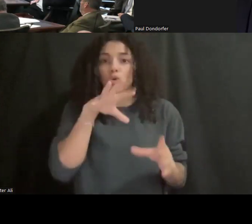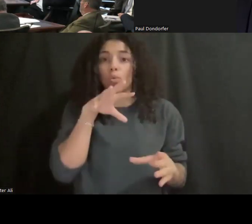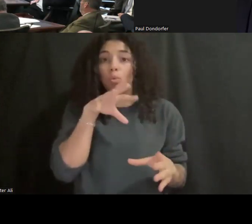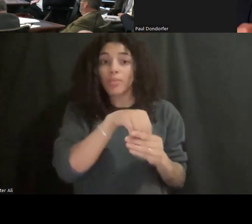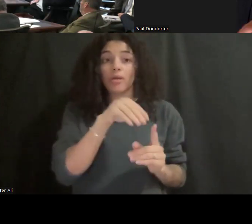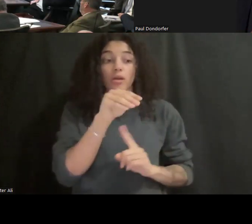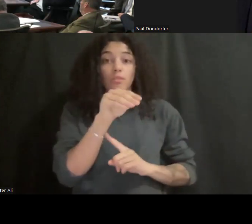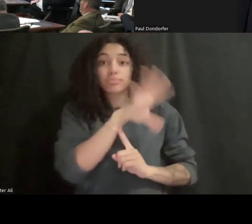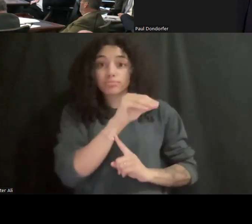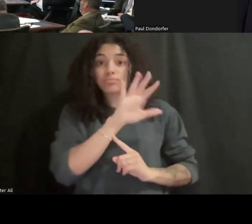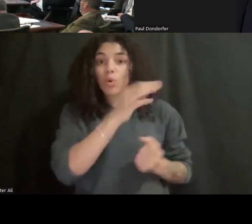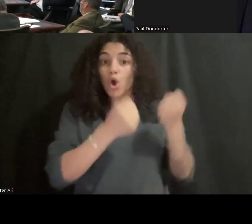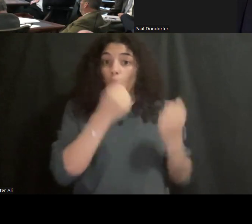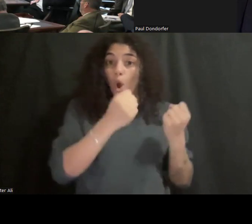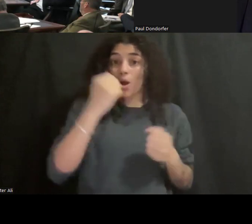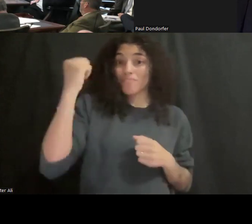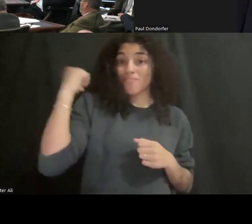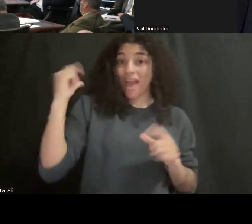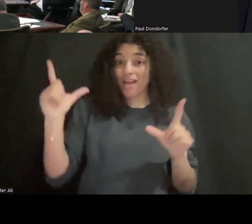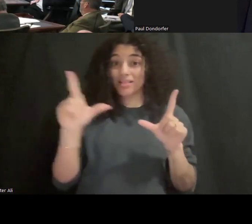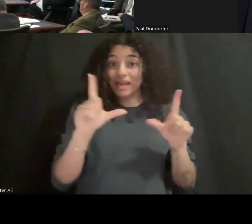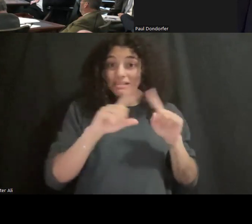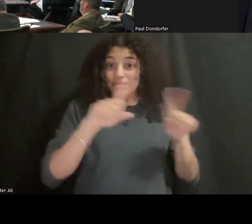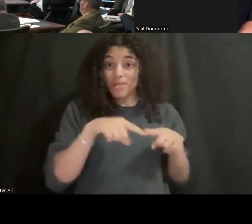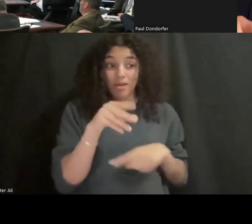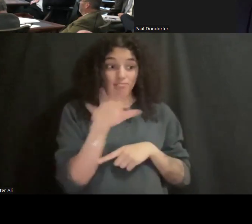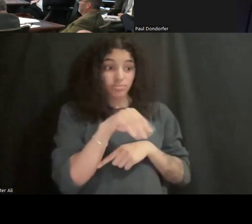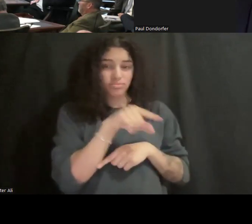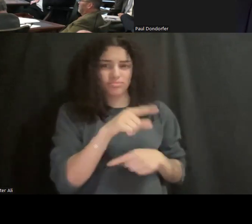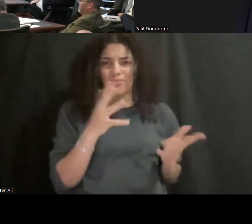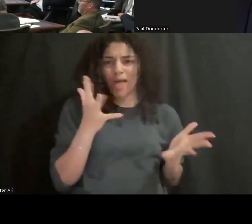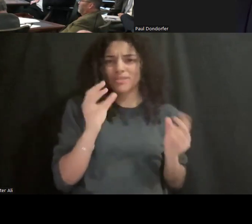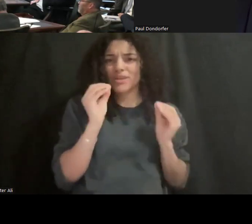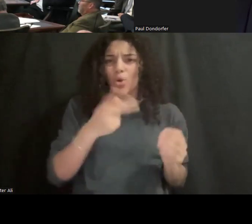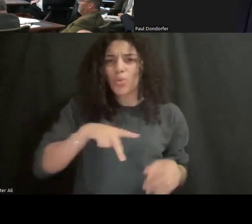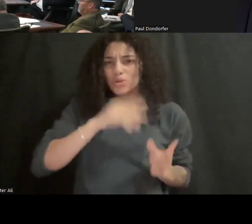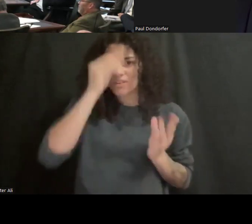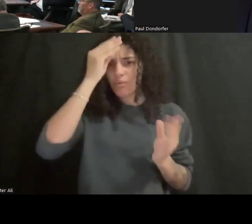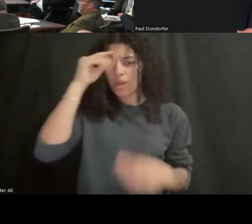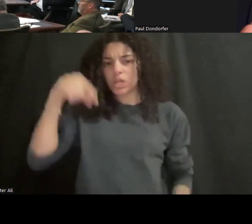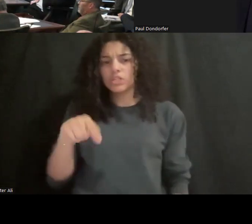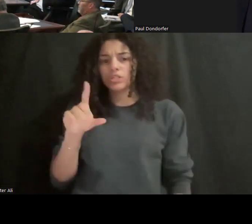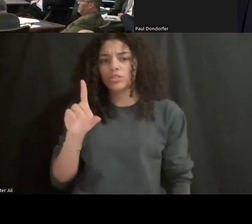the back of your car Great Thank you very much I have no further questions Okay Any